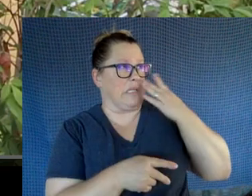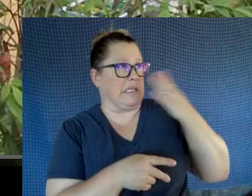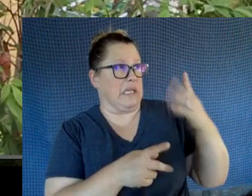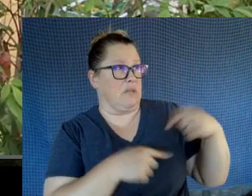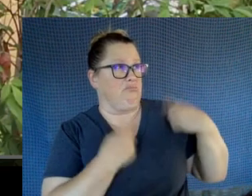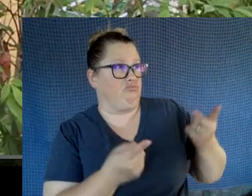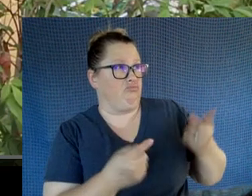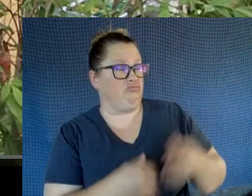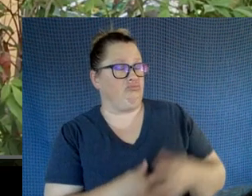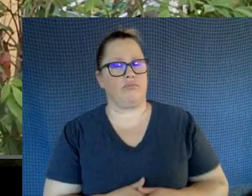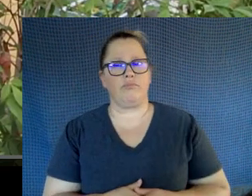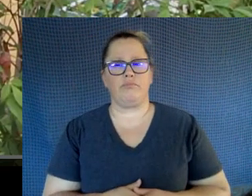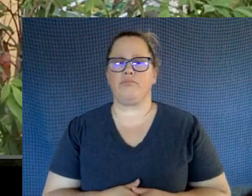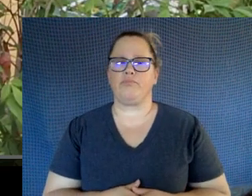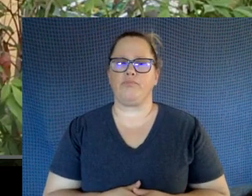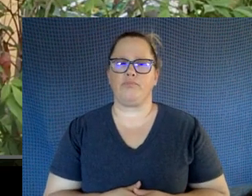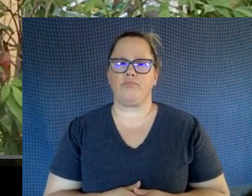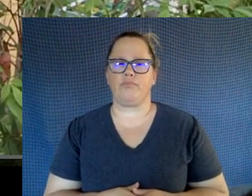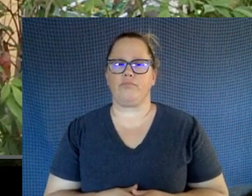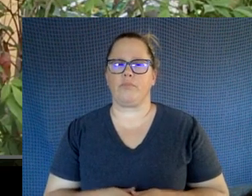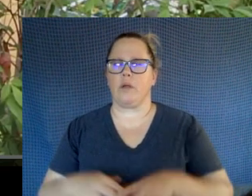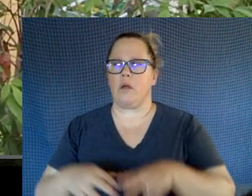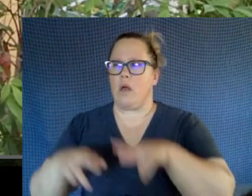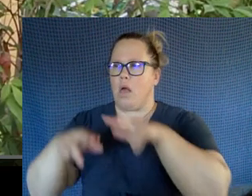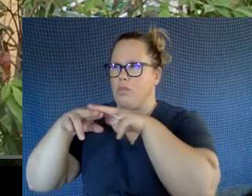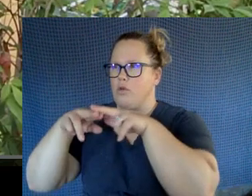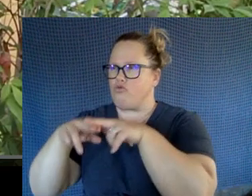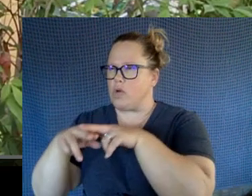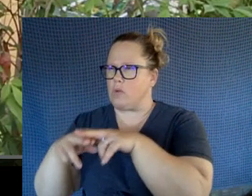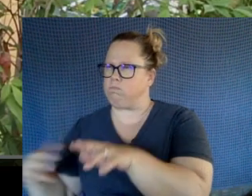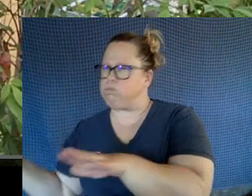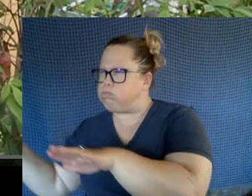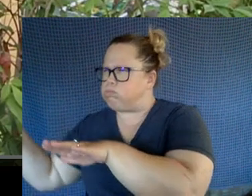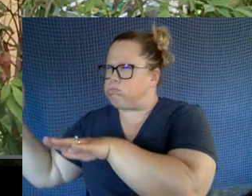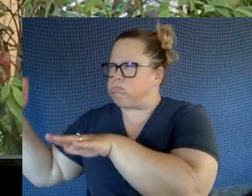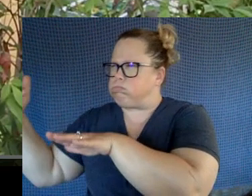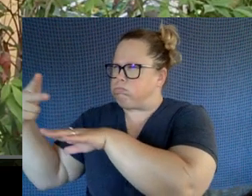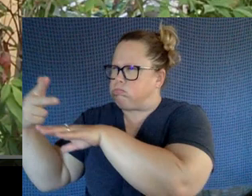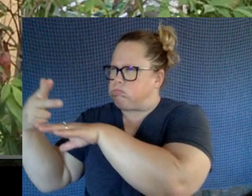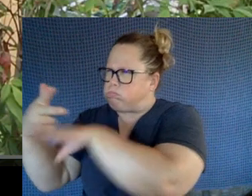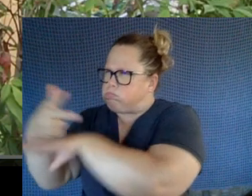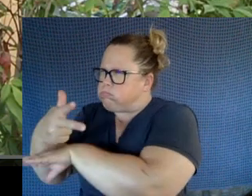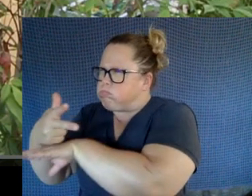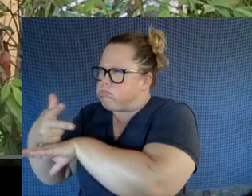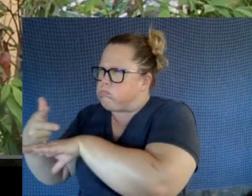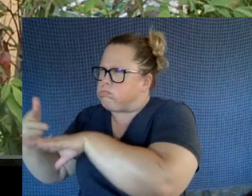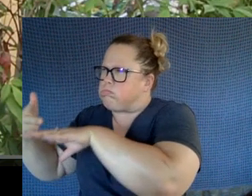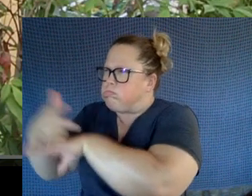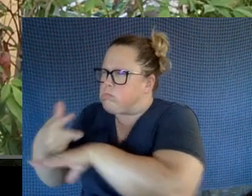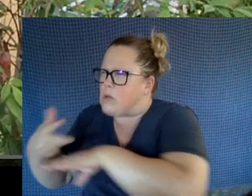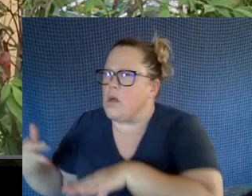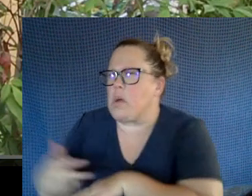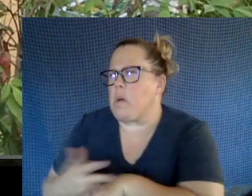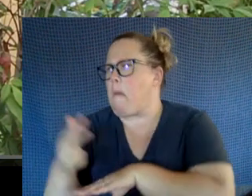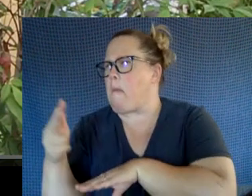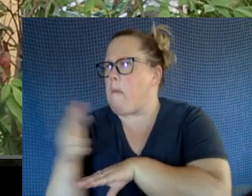The train g-glides g-glides us up to Harlem, New York City. That's where I am